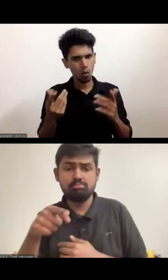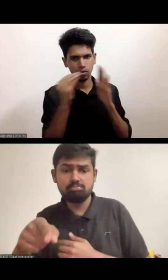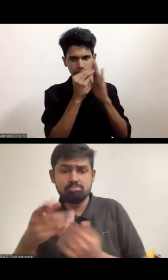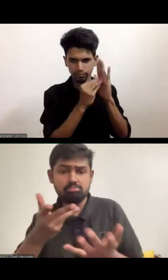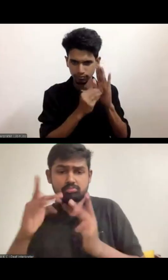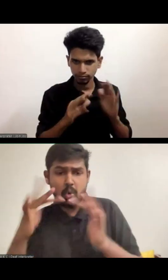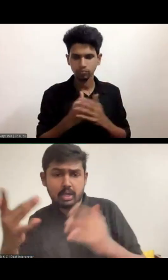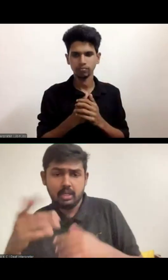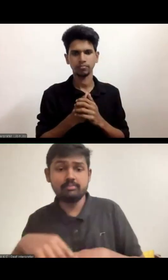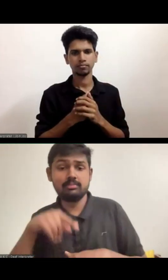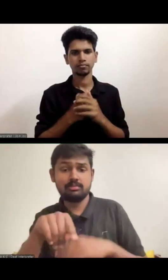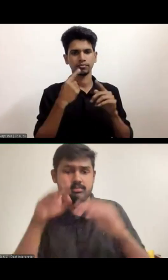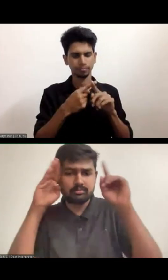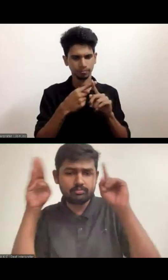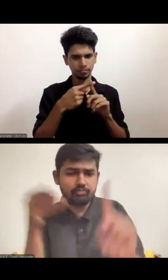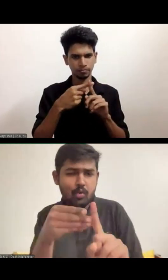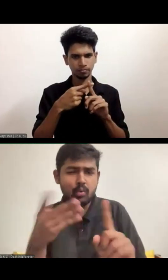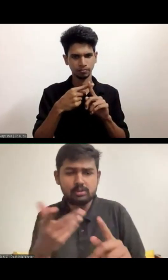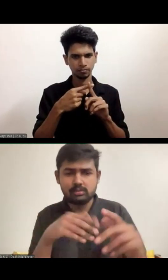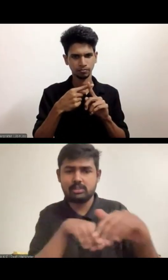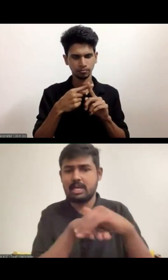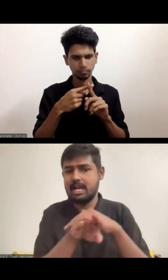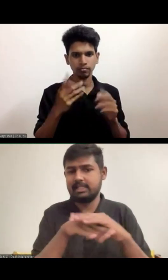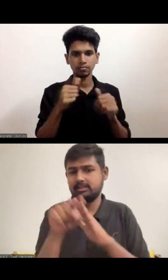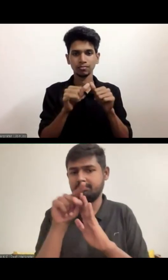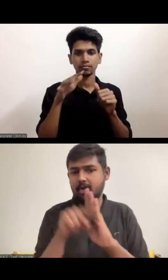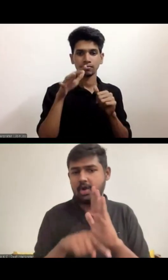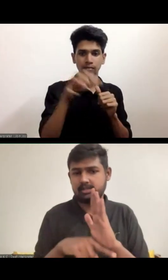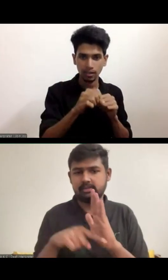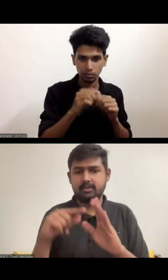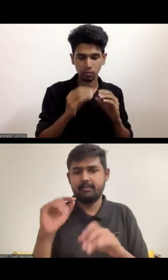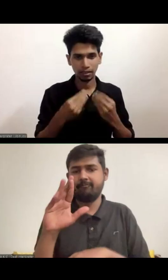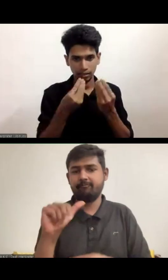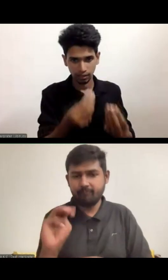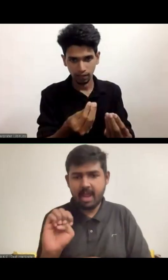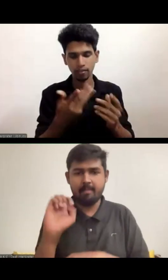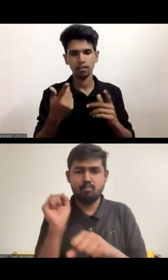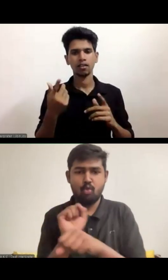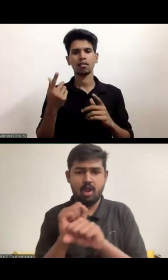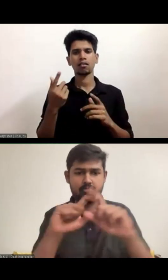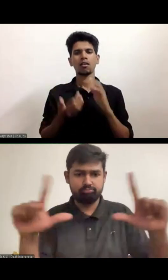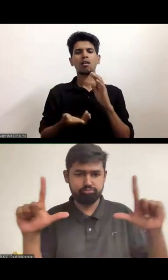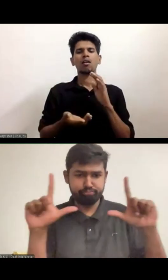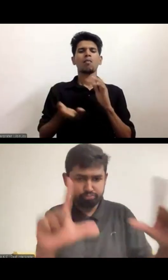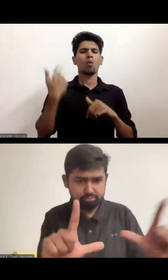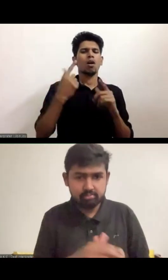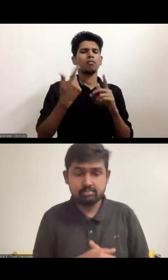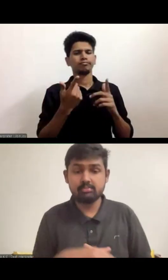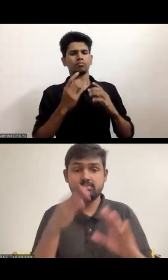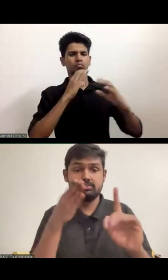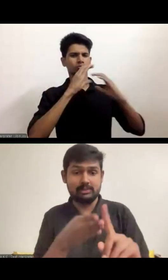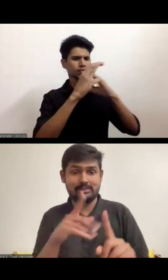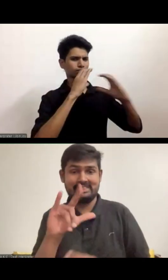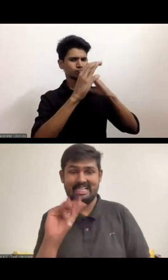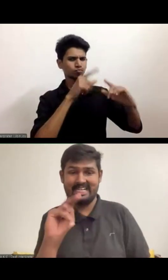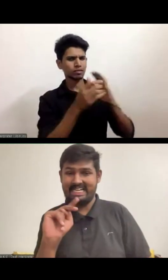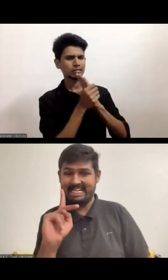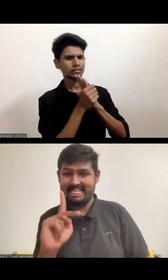their role in accessibility, developing practical communication skills, and also obtaining useful